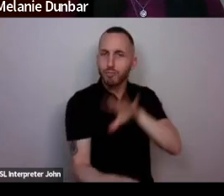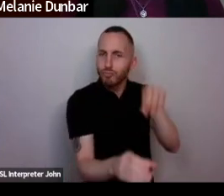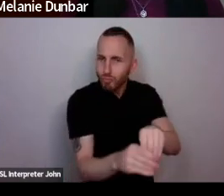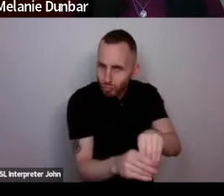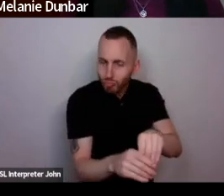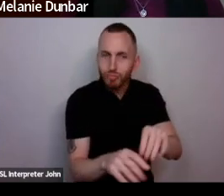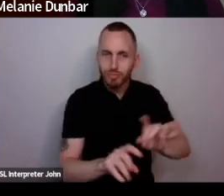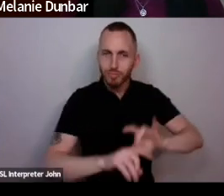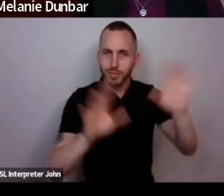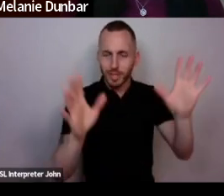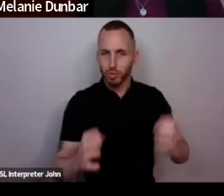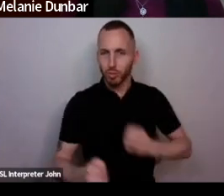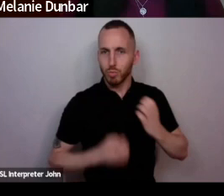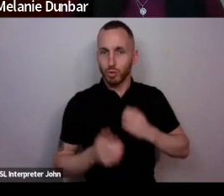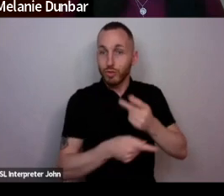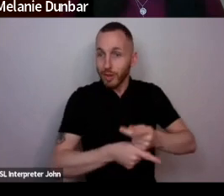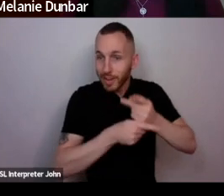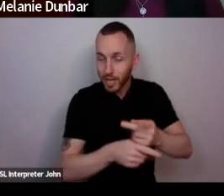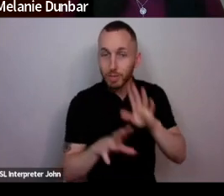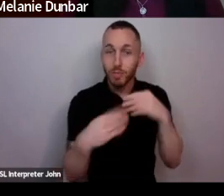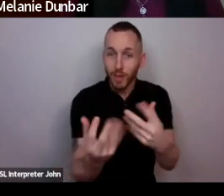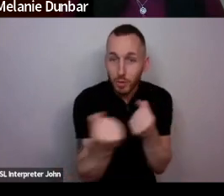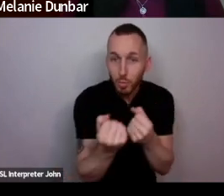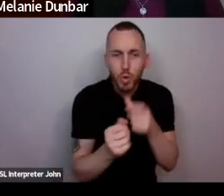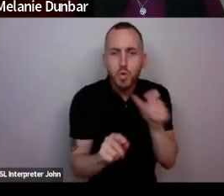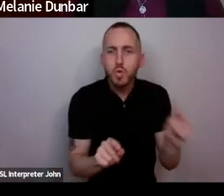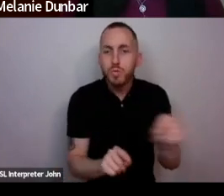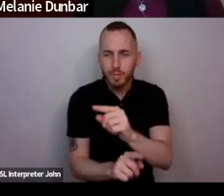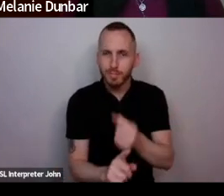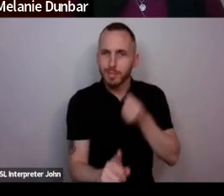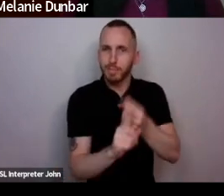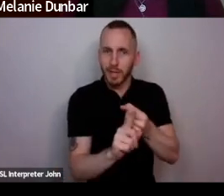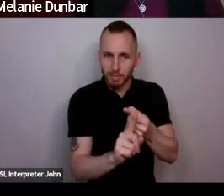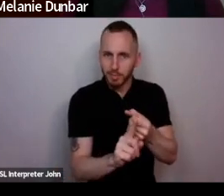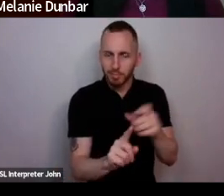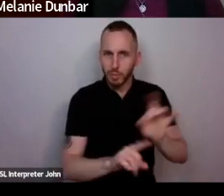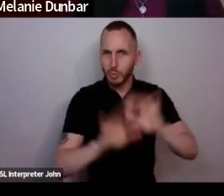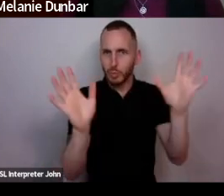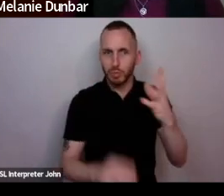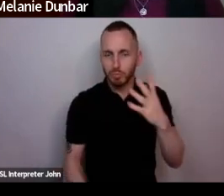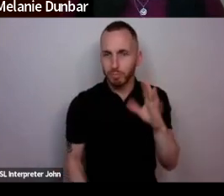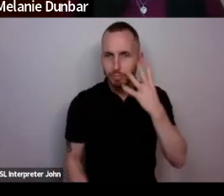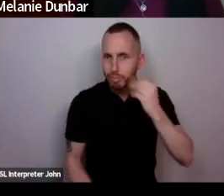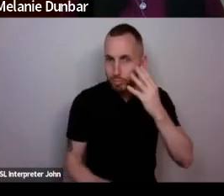care and provide emotional support to those impacted in the situations in which we serve.